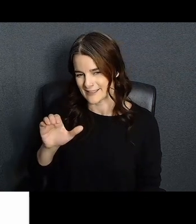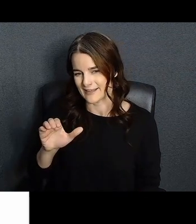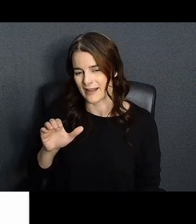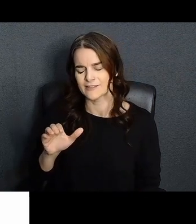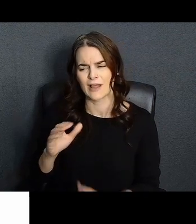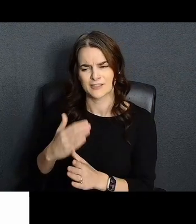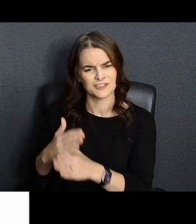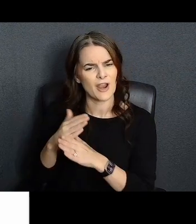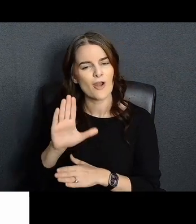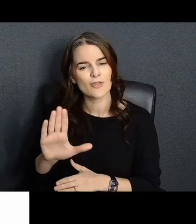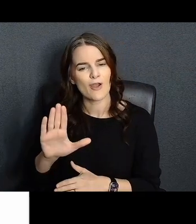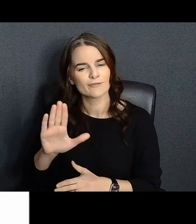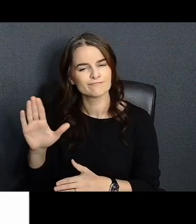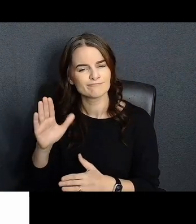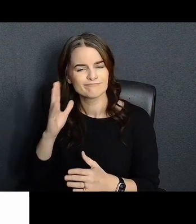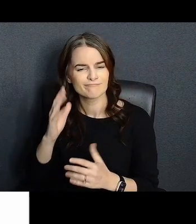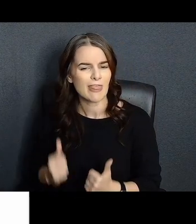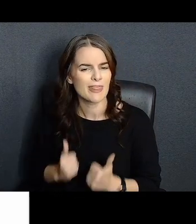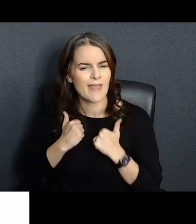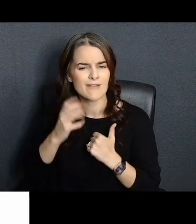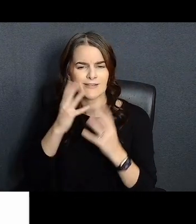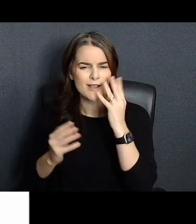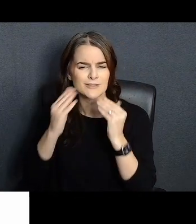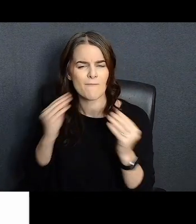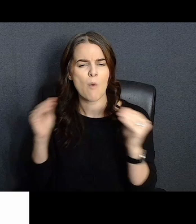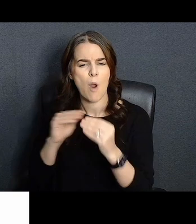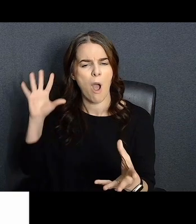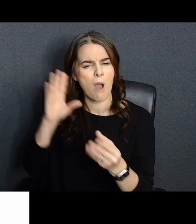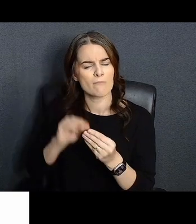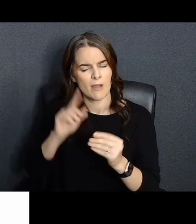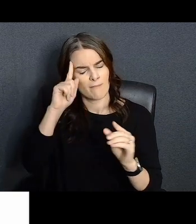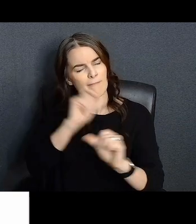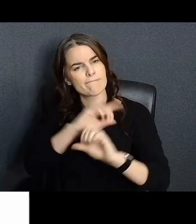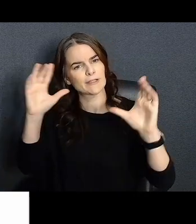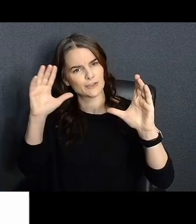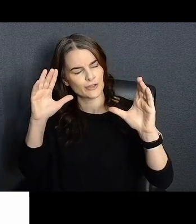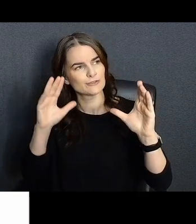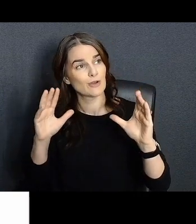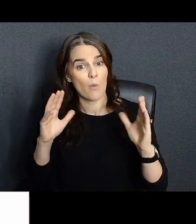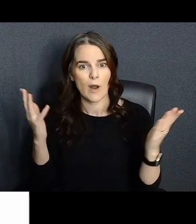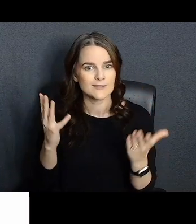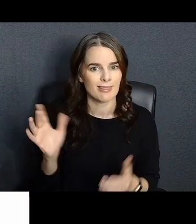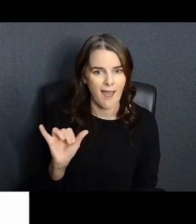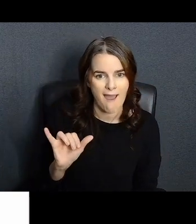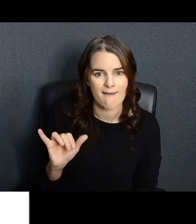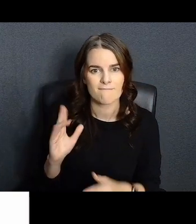so you can get a more holistic picture of what it's like to use this equipment or to see if it's a good fit for you, or again, that